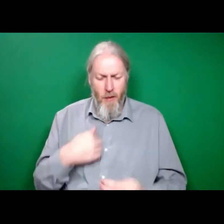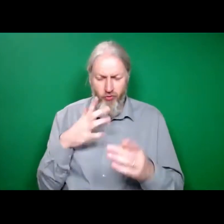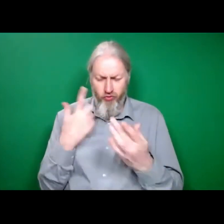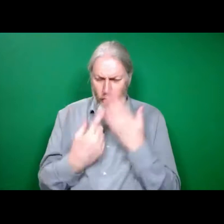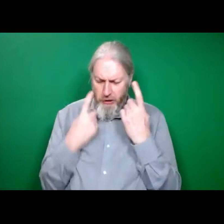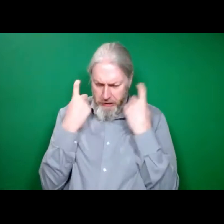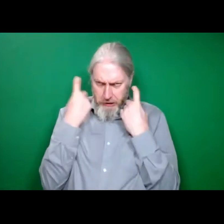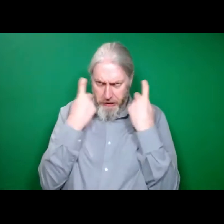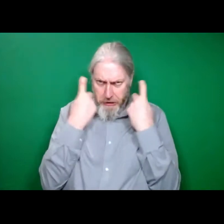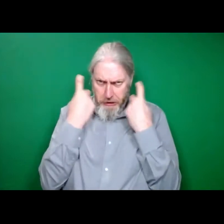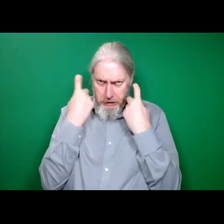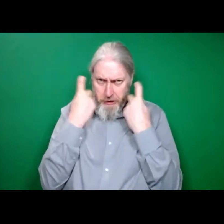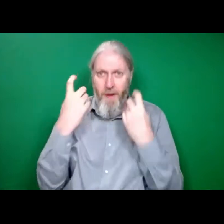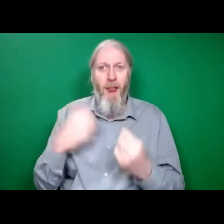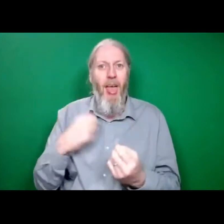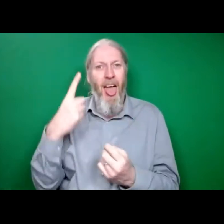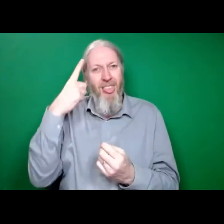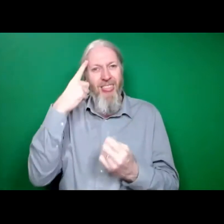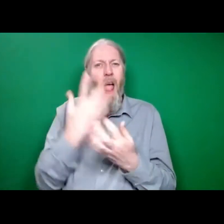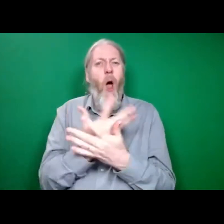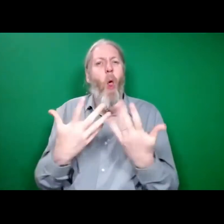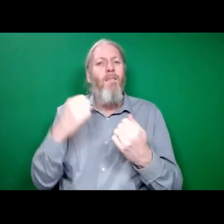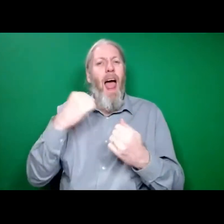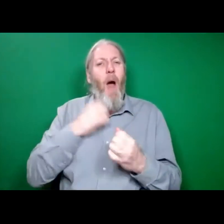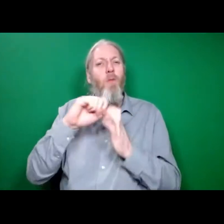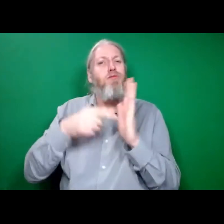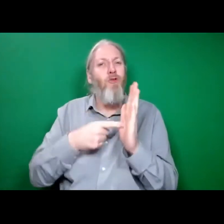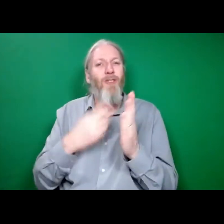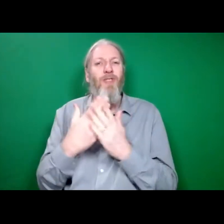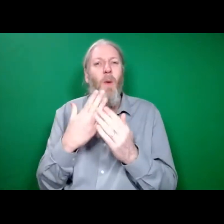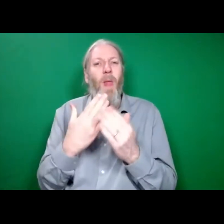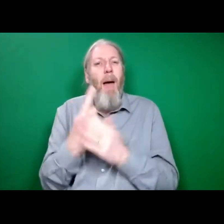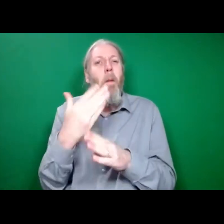come into play if certain properties have been left